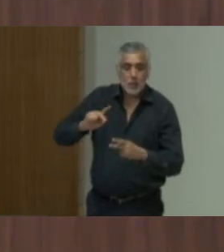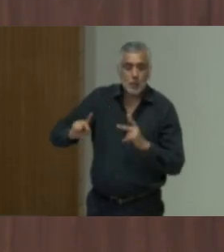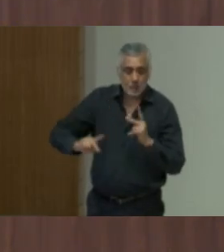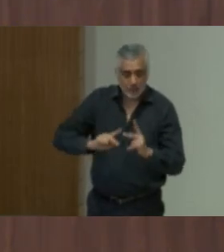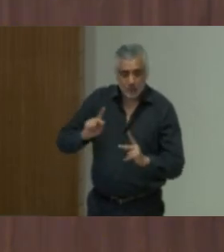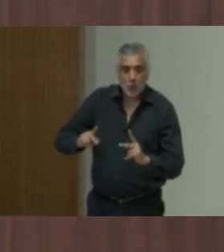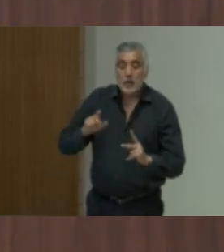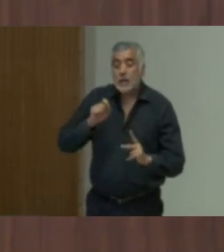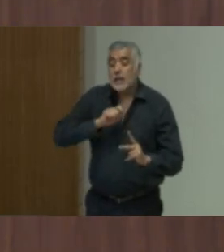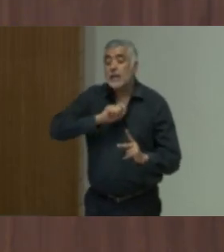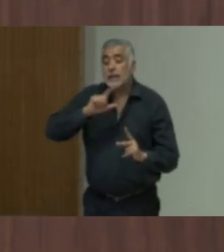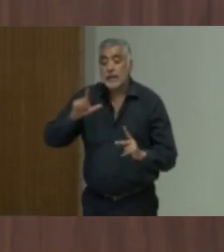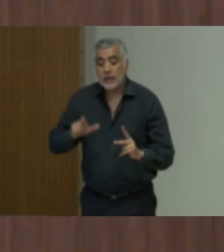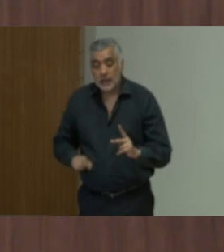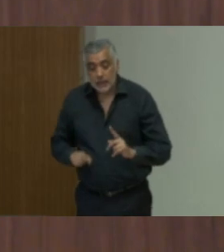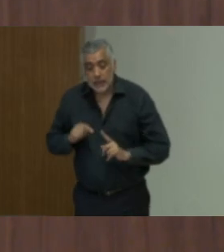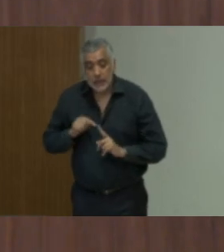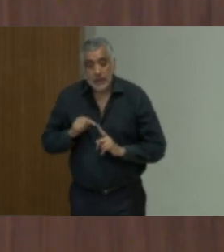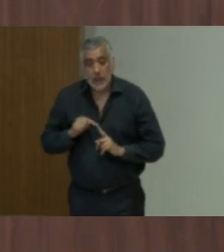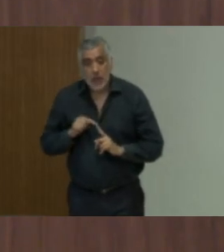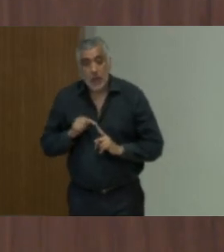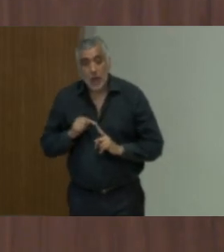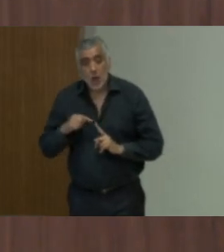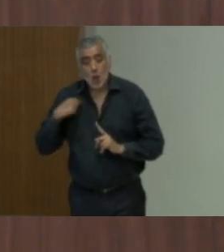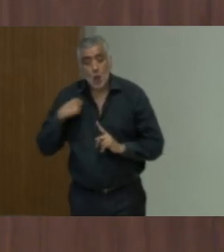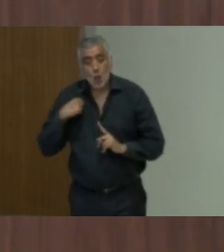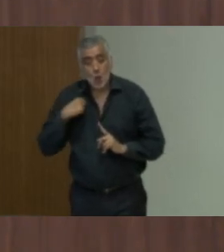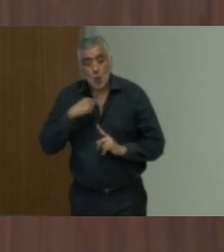In Italy, the work is cultural